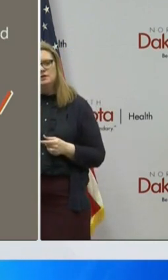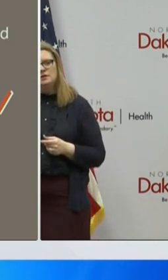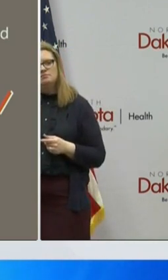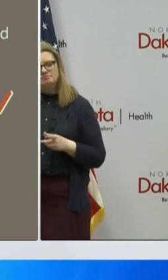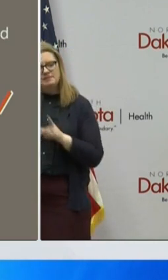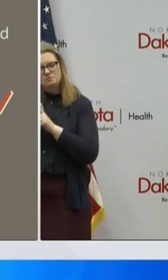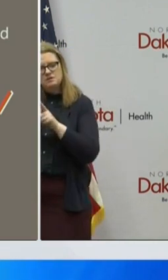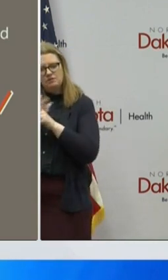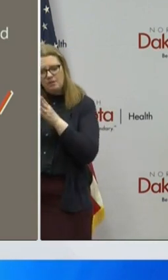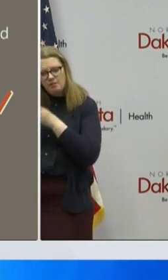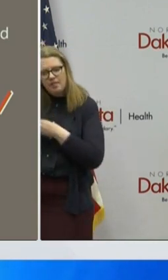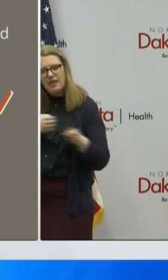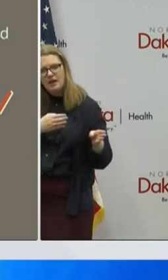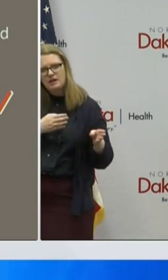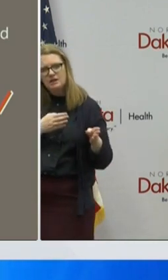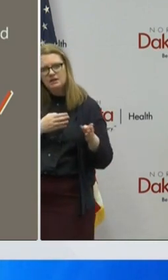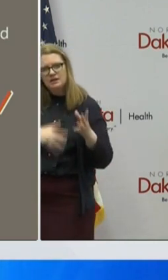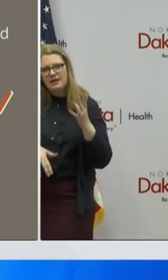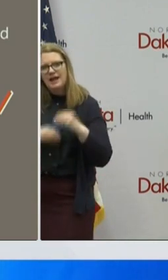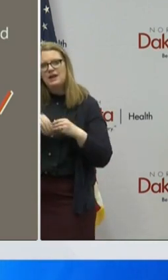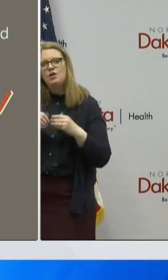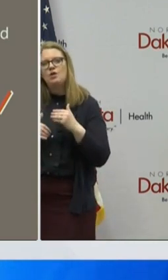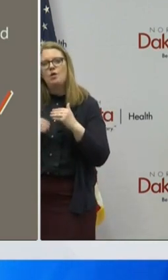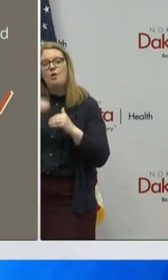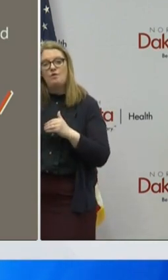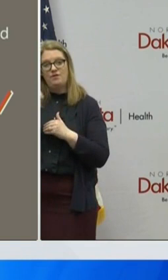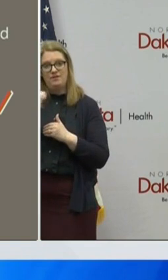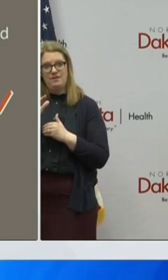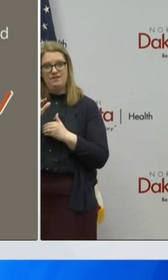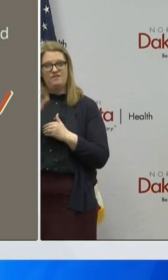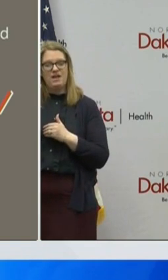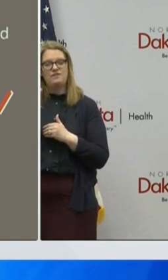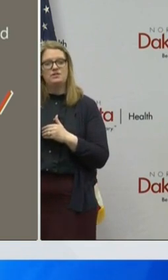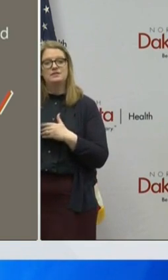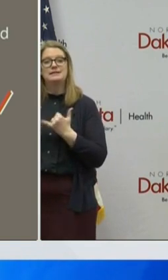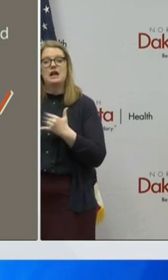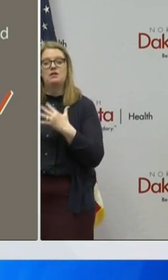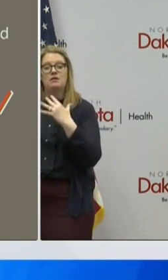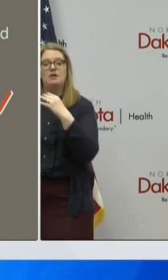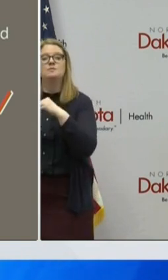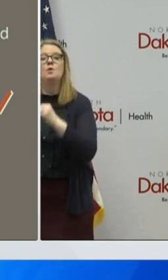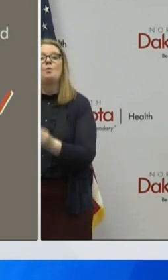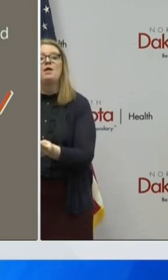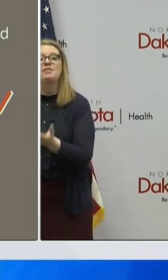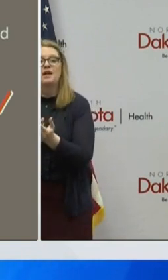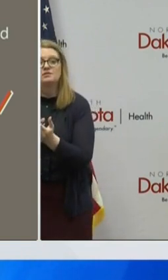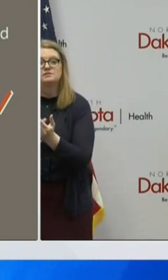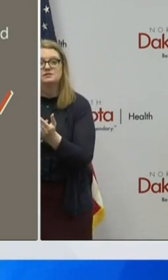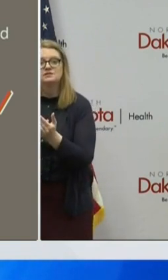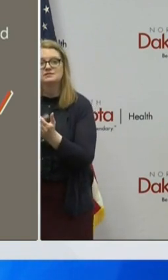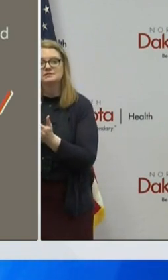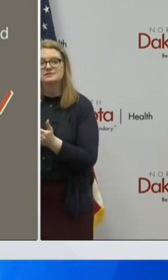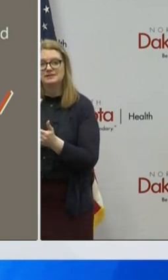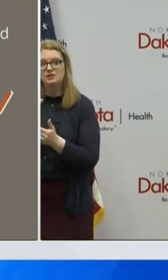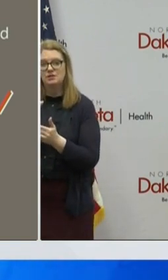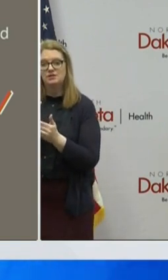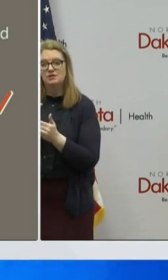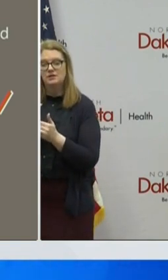THEIR TEAMS ON HOW TO DO THAT. ONE OF THE THINGS THAT DR. REDFIELD FROM THE CDC